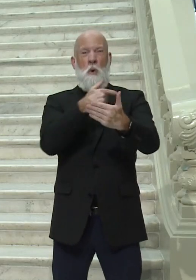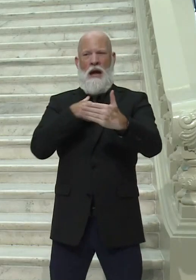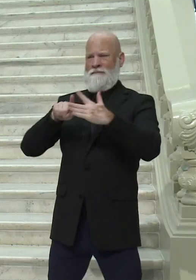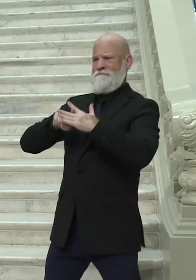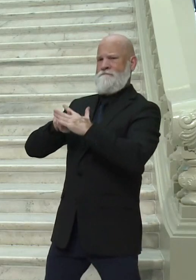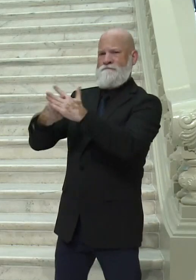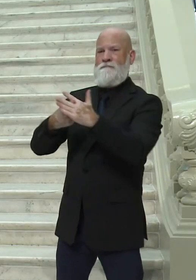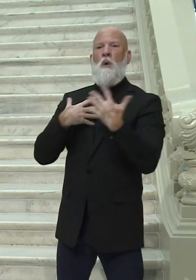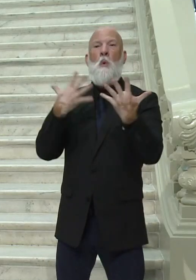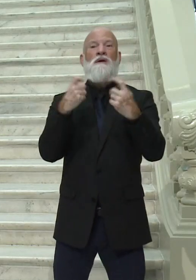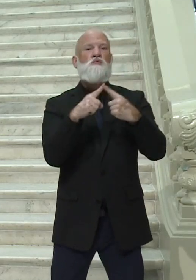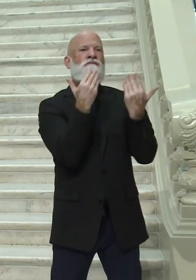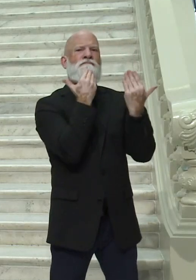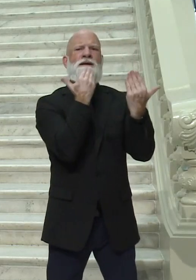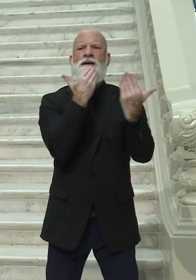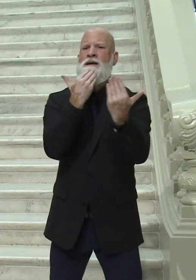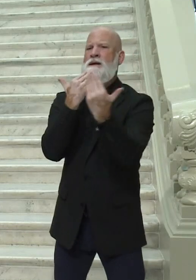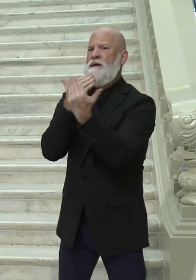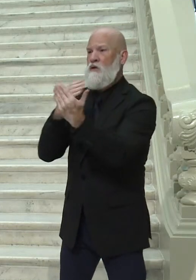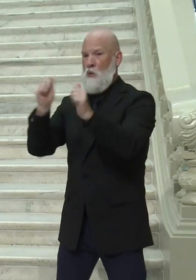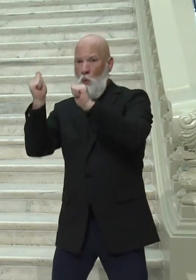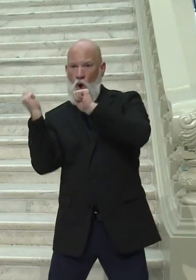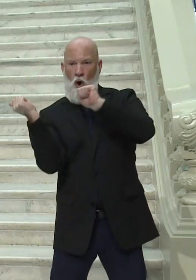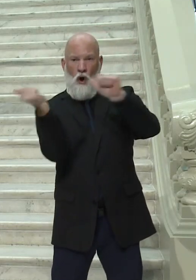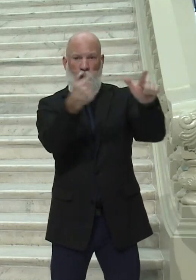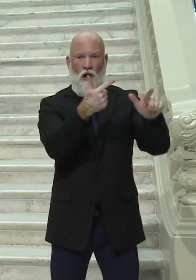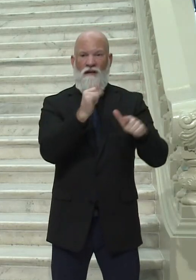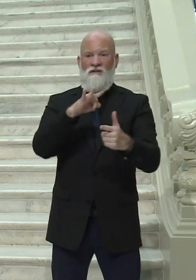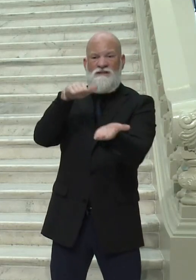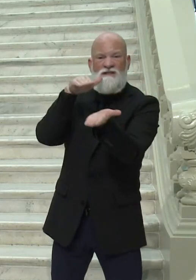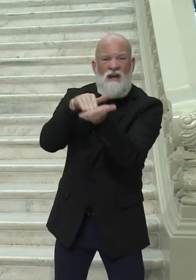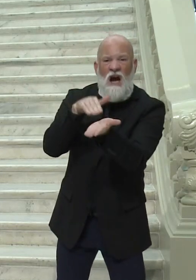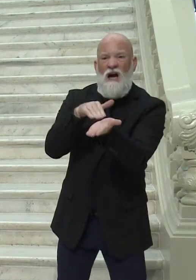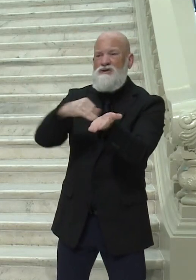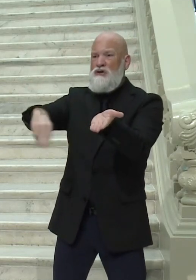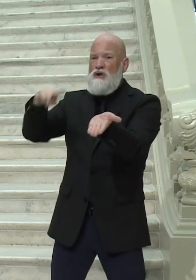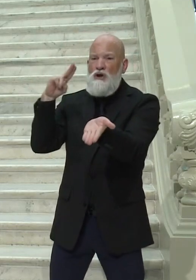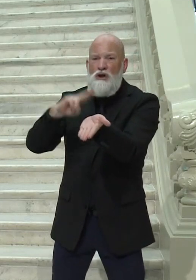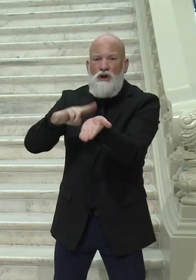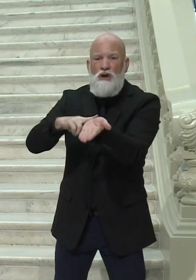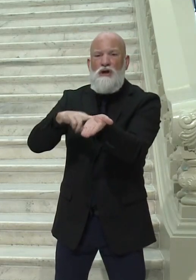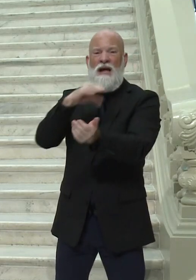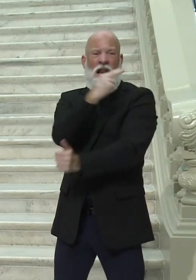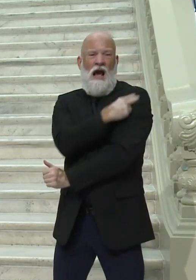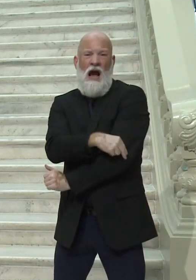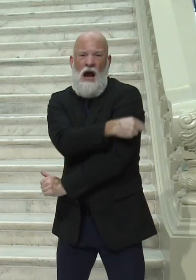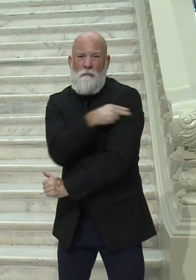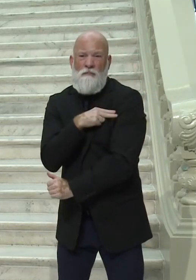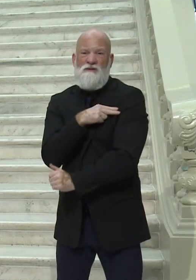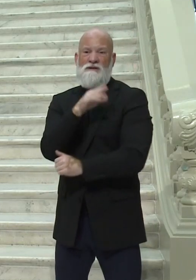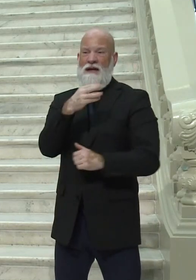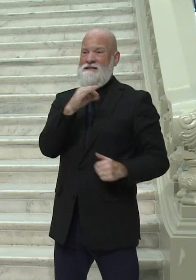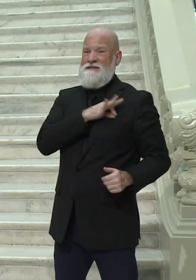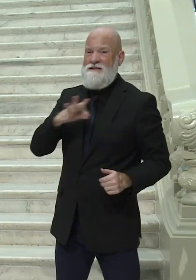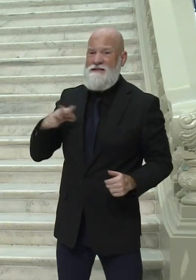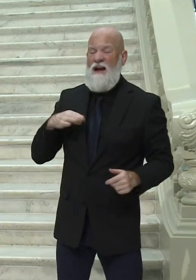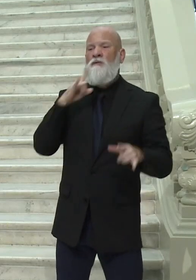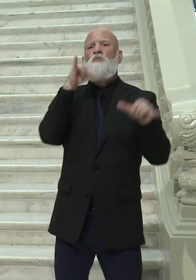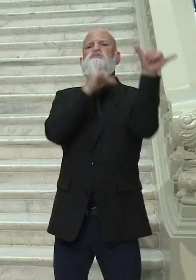BERRY, DEPARTMENT OF COMMUNITY HEALTH. HEALTH. HEALTH. >> HEALTH. >> GOOD HEALTH. >> GOOD MORNING. GOOD MORNING. GOOD MORNING. BEFORE GOOD MORNING. BEFORE I GOOD MORNING. BEFORE I GET GOOD MORNING. BEFORE I GET STARTED, GOOD MORNING. BEFORE I GET STARTED, I GOOD MORNING. BEFORE I GET STARTED, I WA BEFORE I GET STARTED, I WA BEFORE I GET STARTED, I WA CERTAINLY BEFORE I GET STARTED, I WA CERTAINLY RECOGNIZE BEFORE I GET STARTED, I WA CERTAINLY RECOGNIZE AND